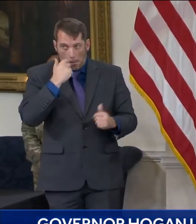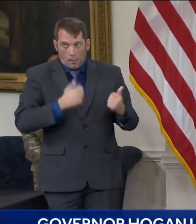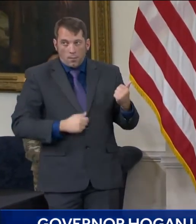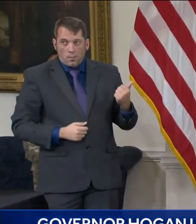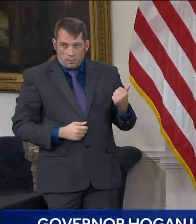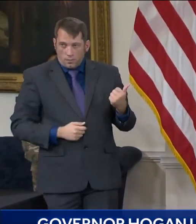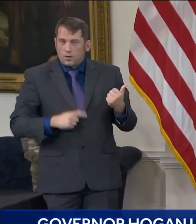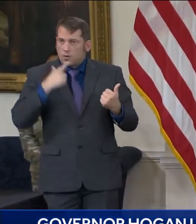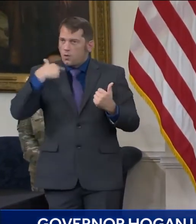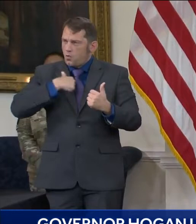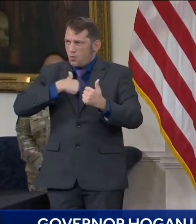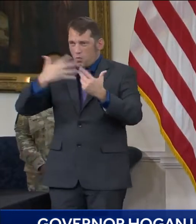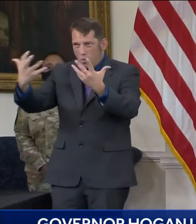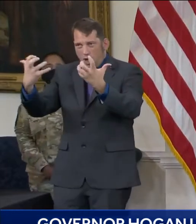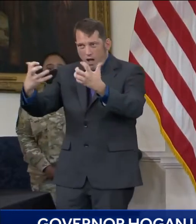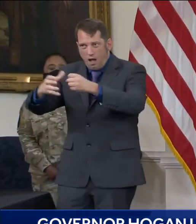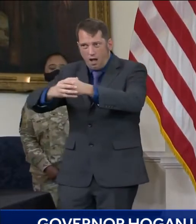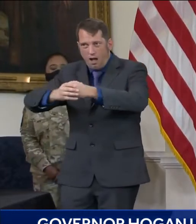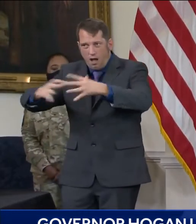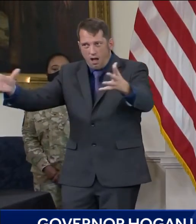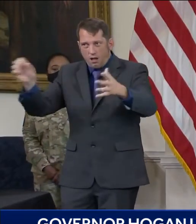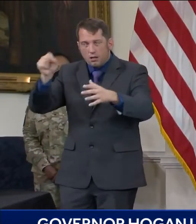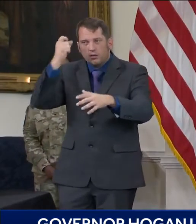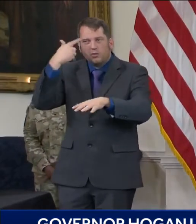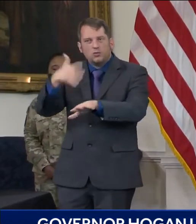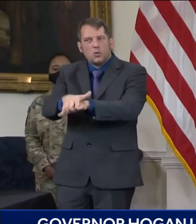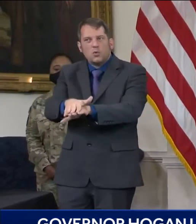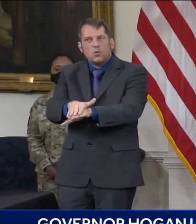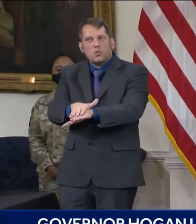I HAVE SAID FOR MONTHS, AT SOME POINT IT WILL START TO SLACK